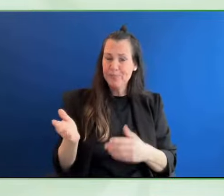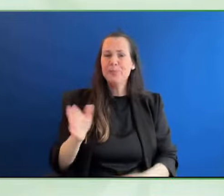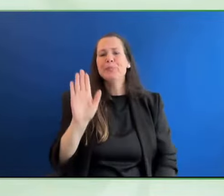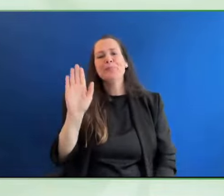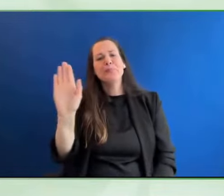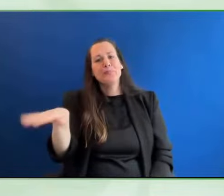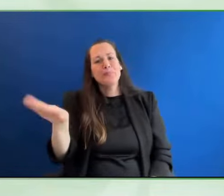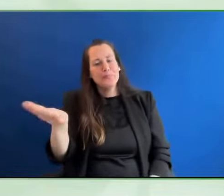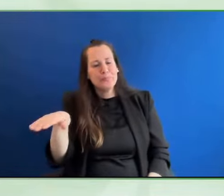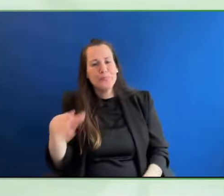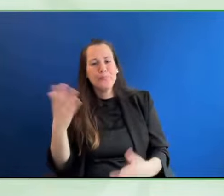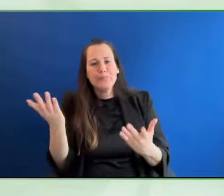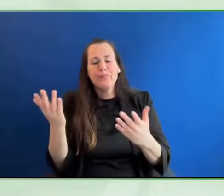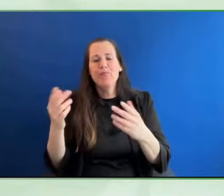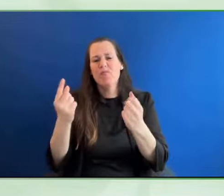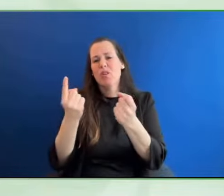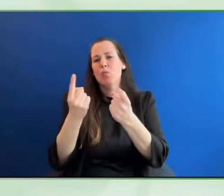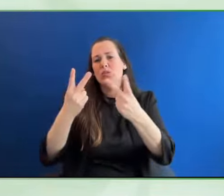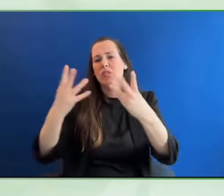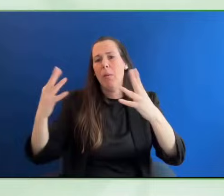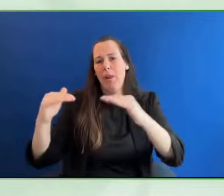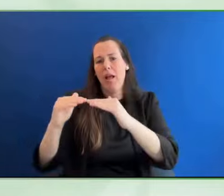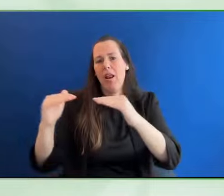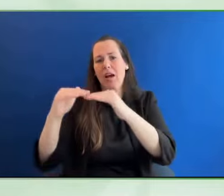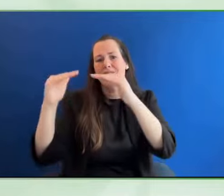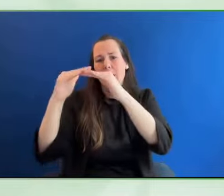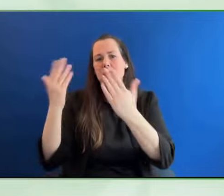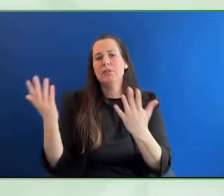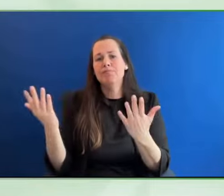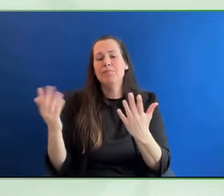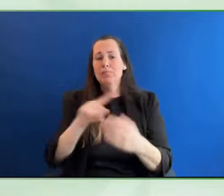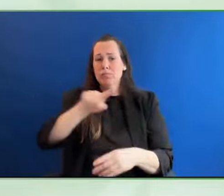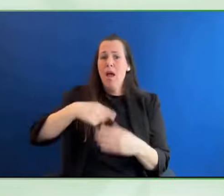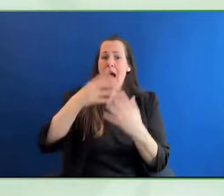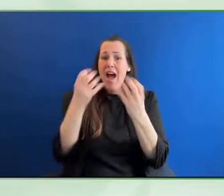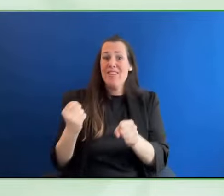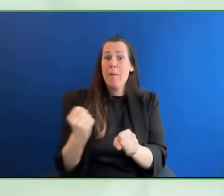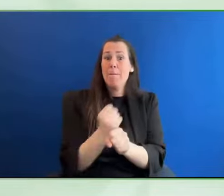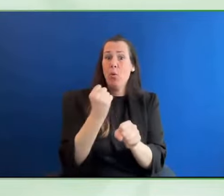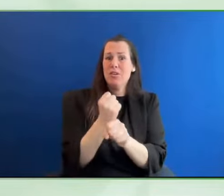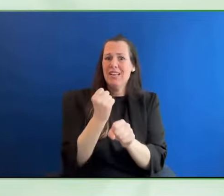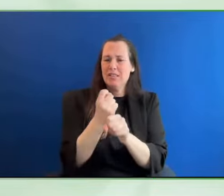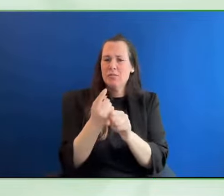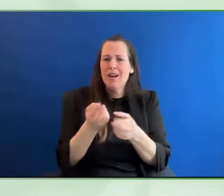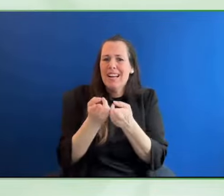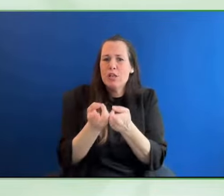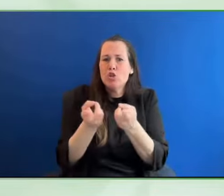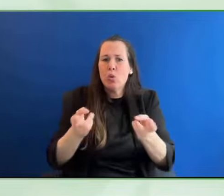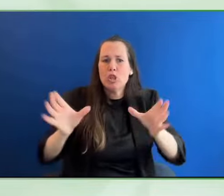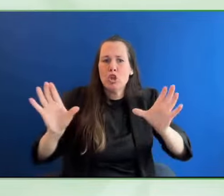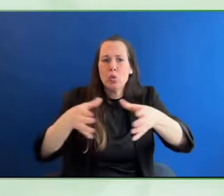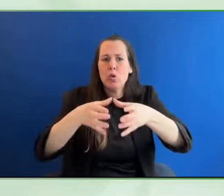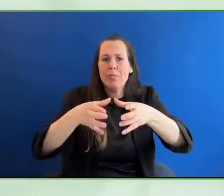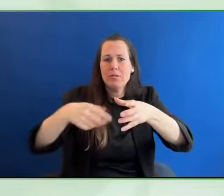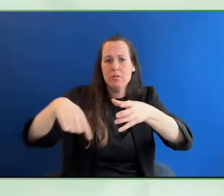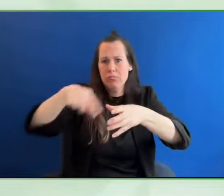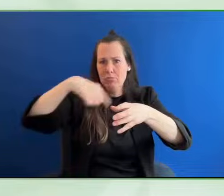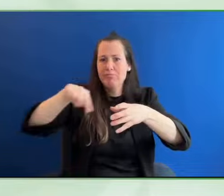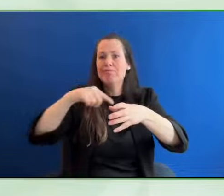They are influencing how the business looks at being inclusive. And then we also have satellite groups off of that.